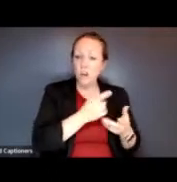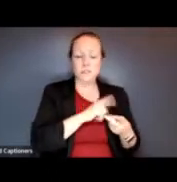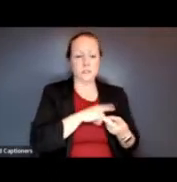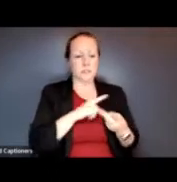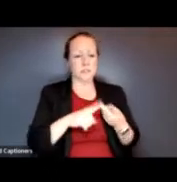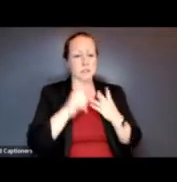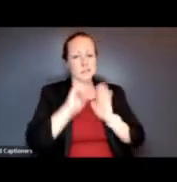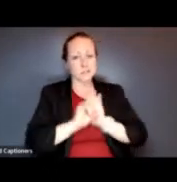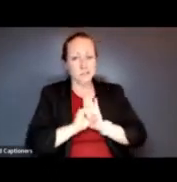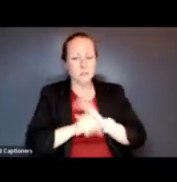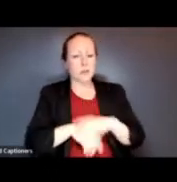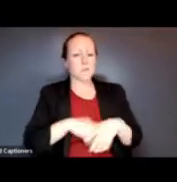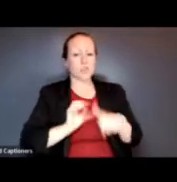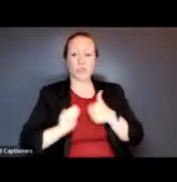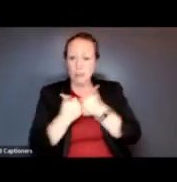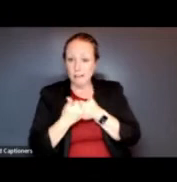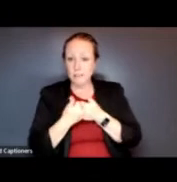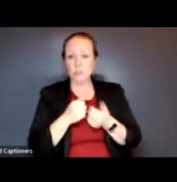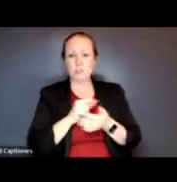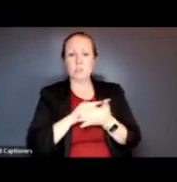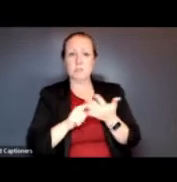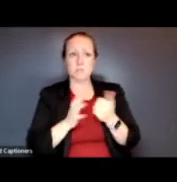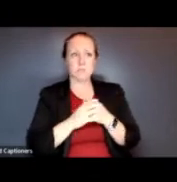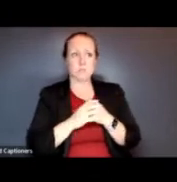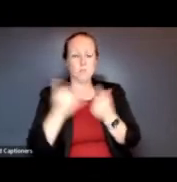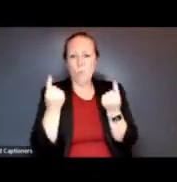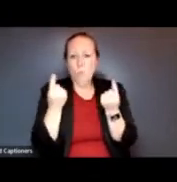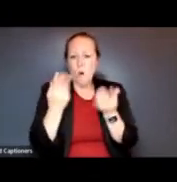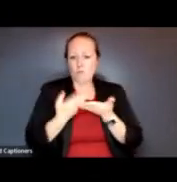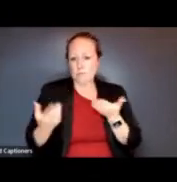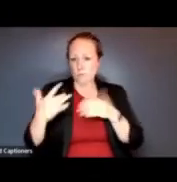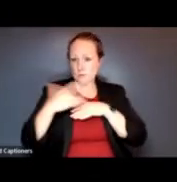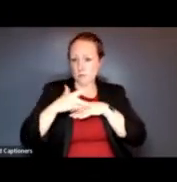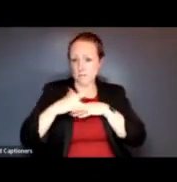with brain injury resources that are available, some basic